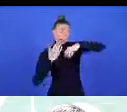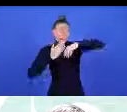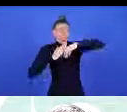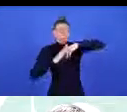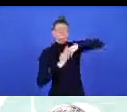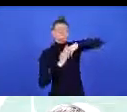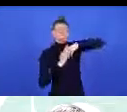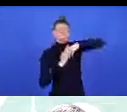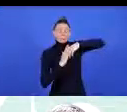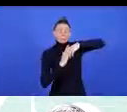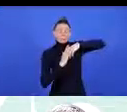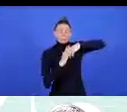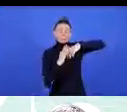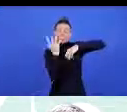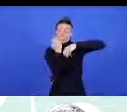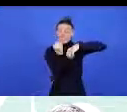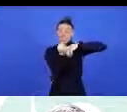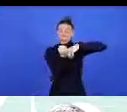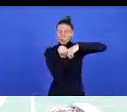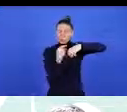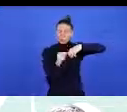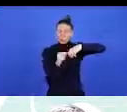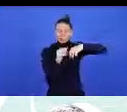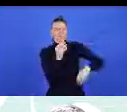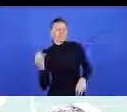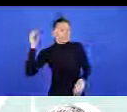that is installed in the bone under the skin